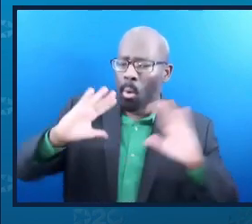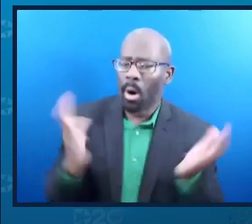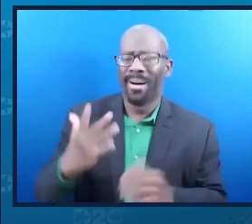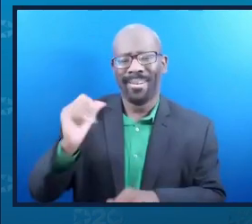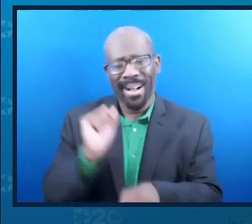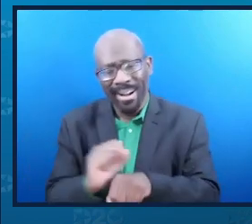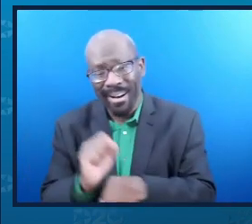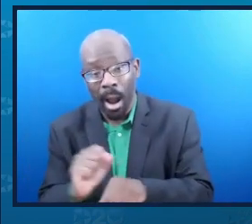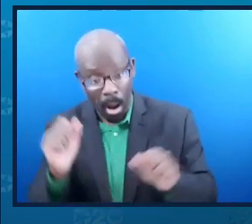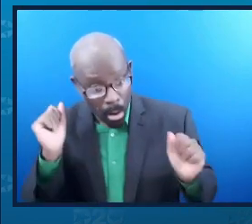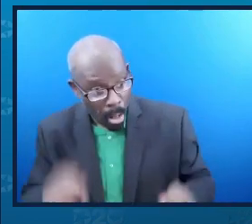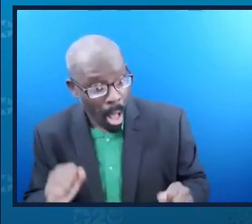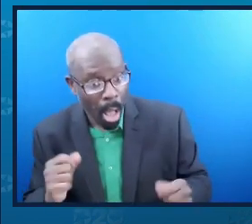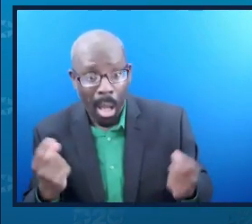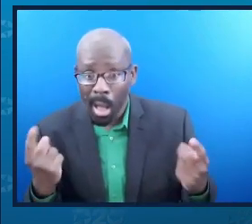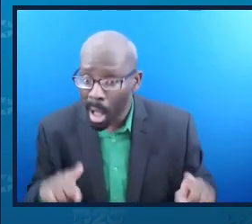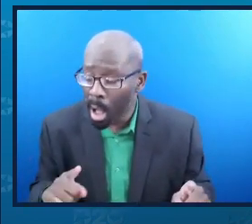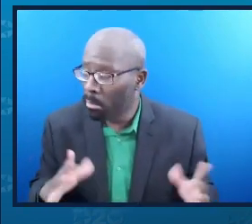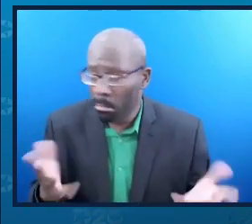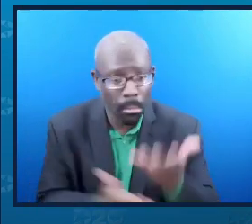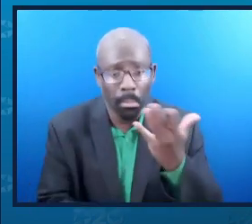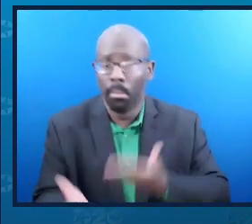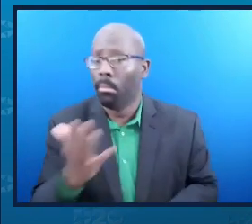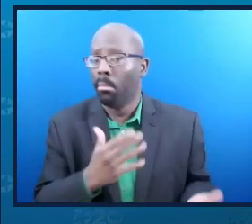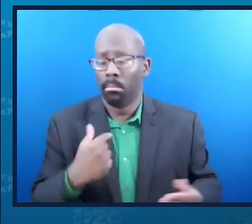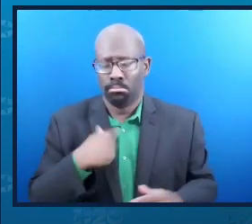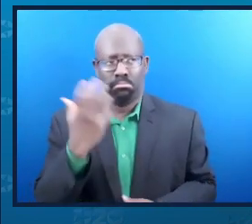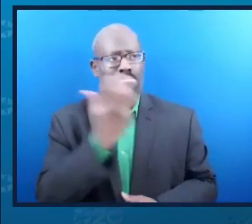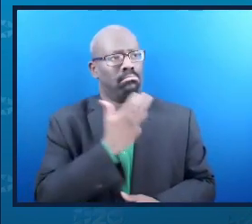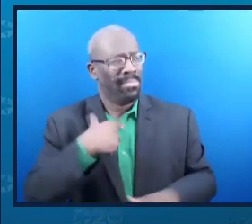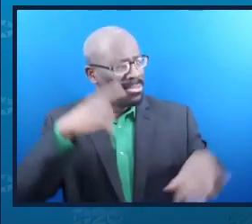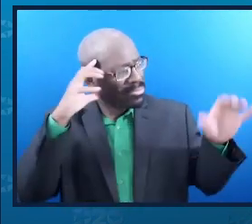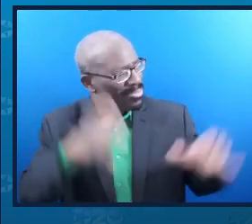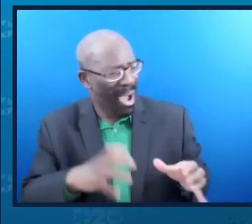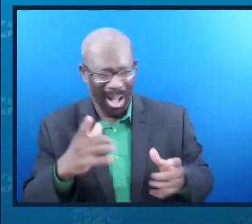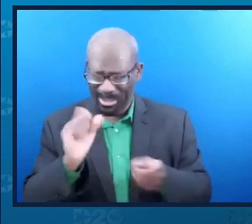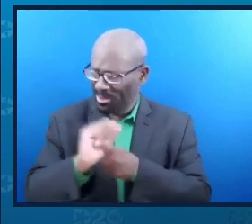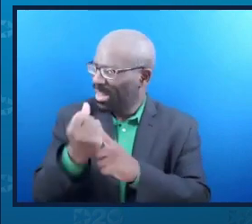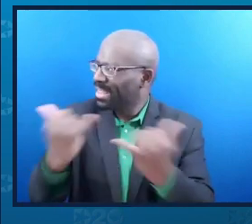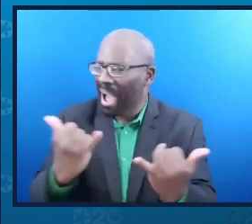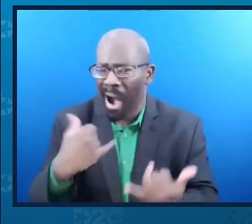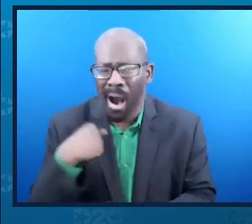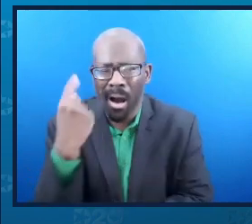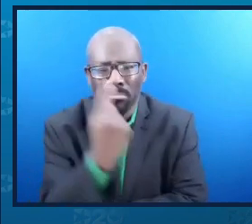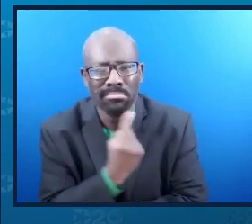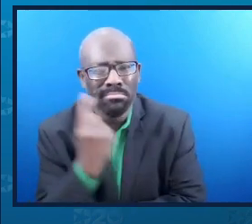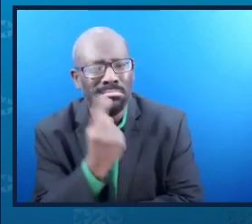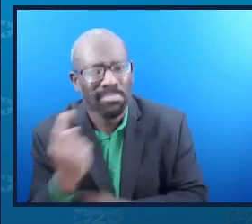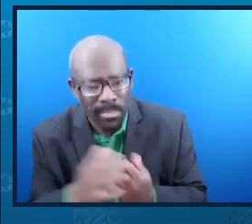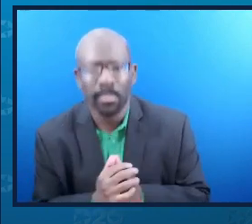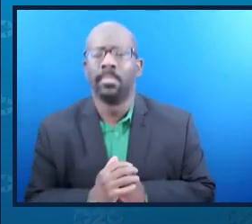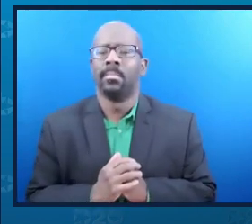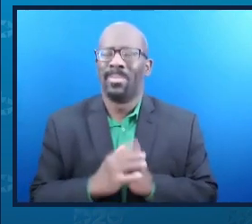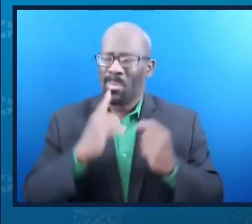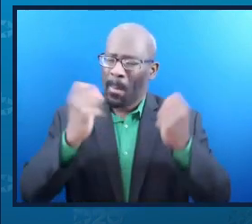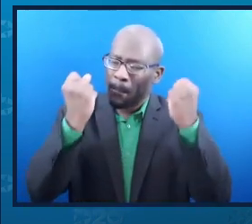THERE IS A LOFT HEARTBREAK IN AMERICA NOW. THE TRUTH IS, MAN THINK THINGS